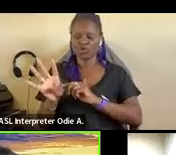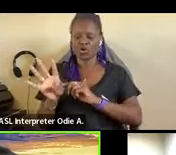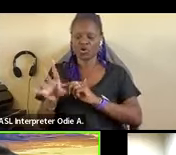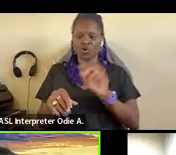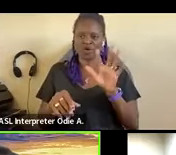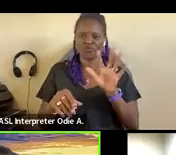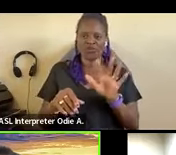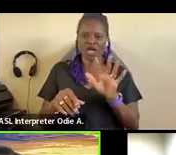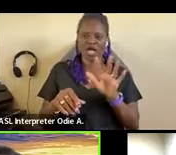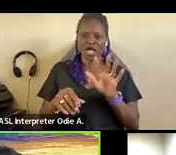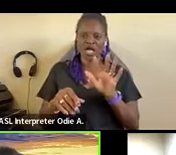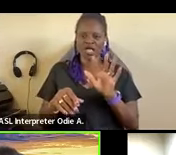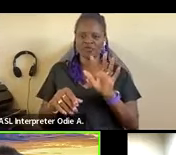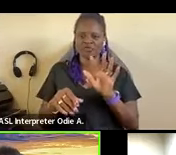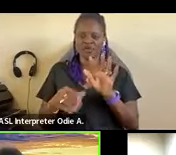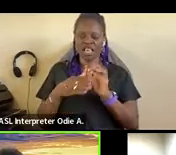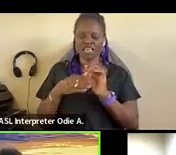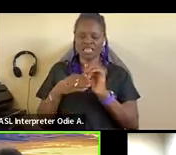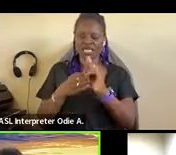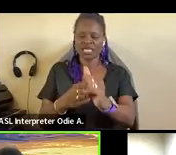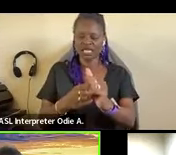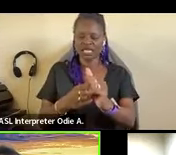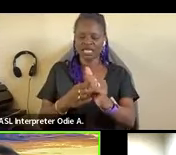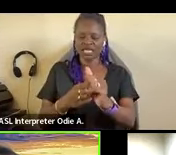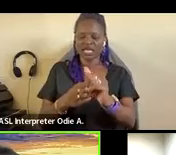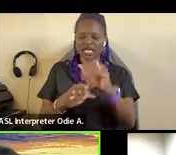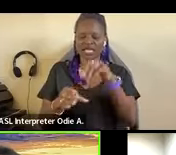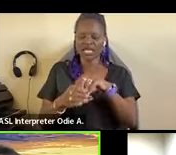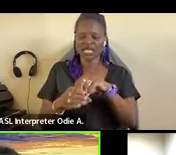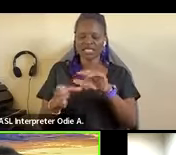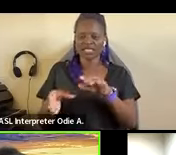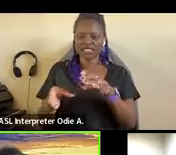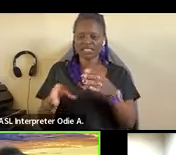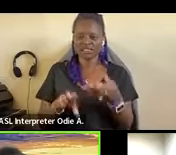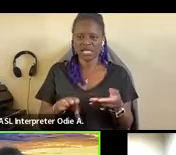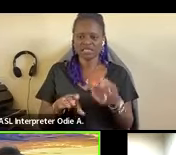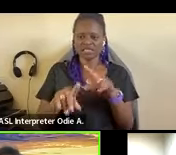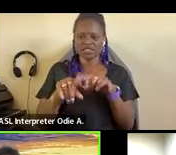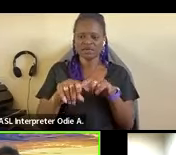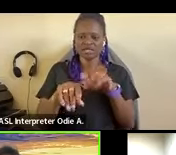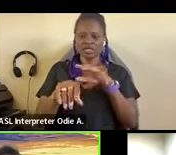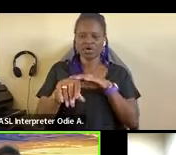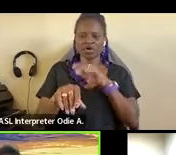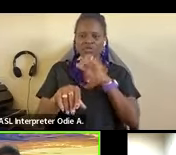population under age 19, depending on which age group you look at under 19.